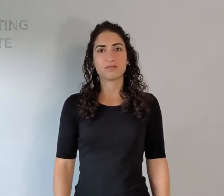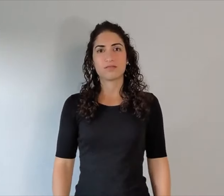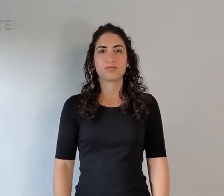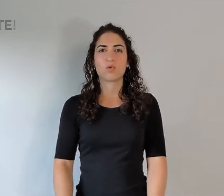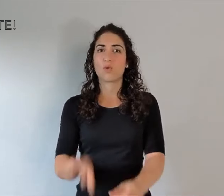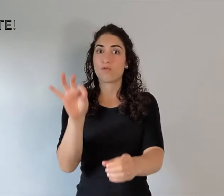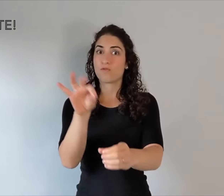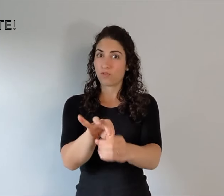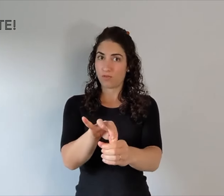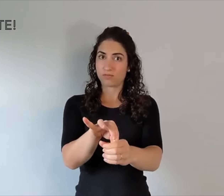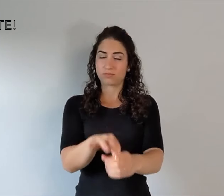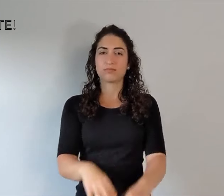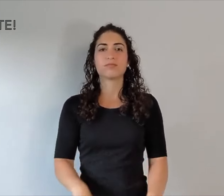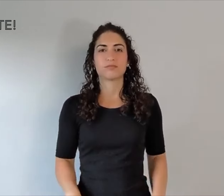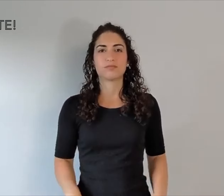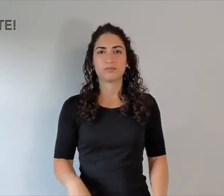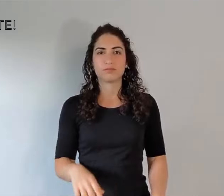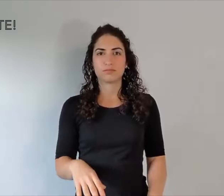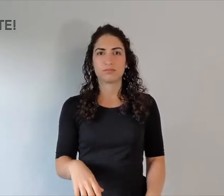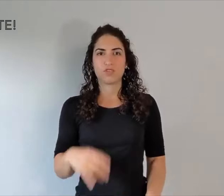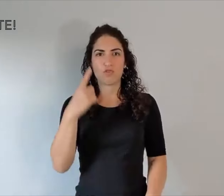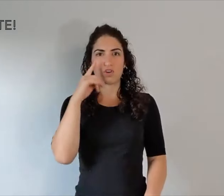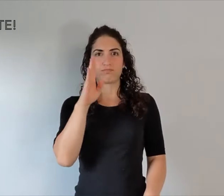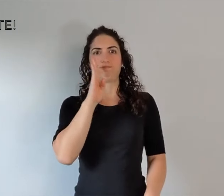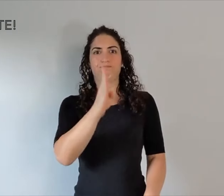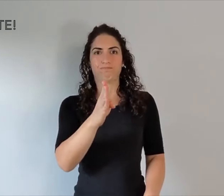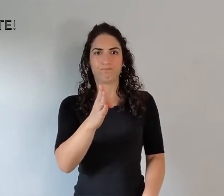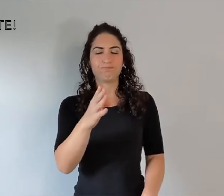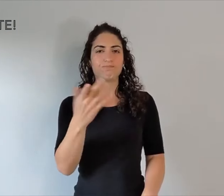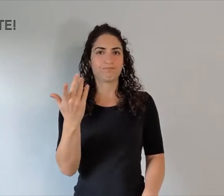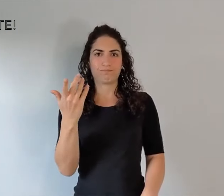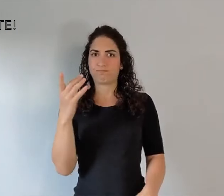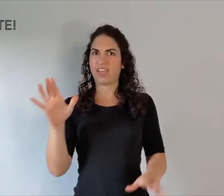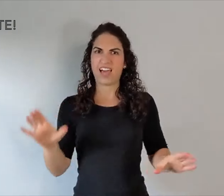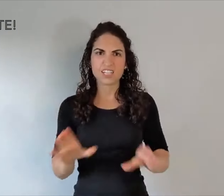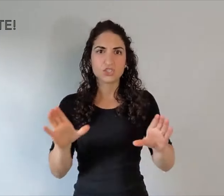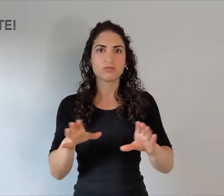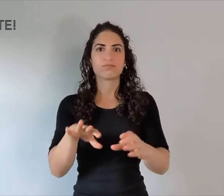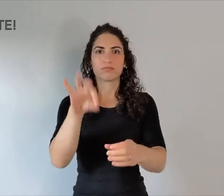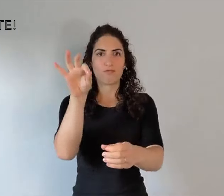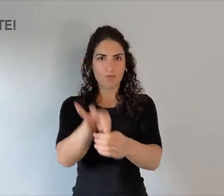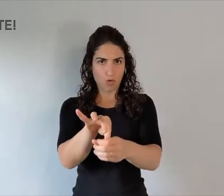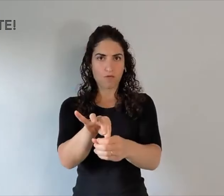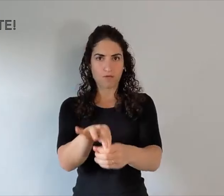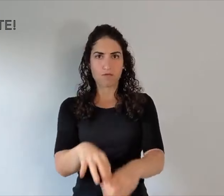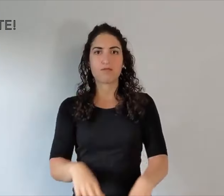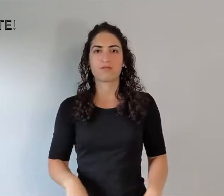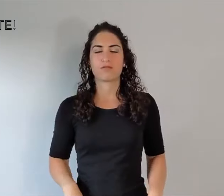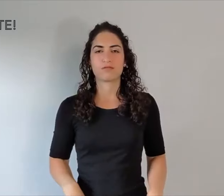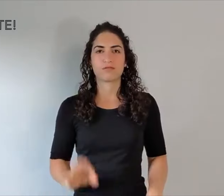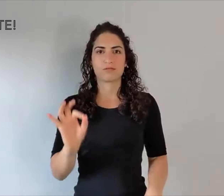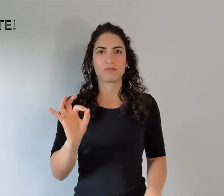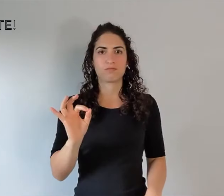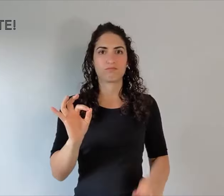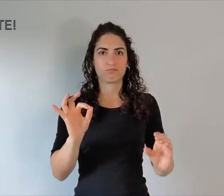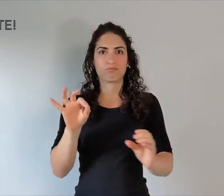or: VOTE, if you're... directly telling someone to do it. VOTE!